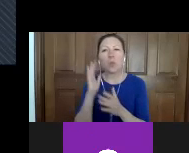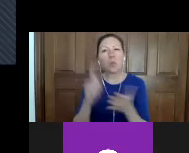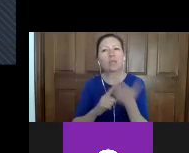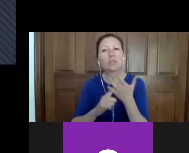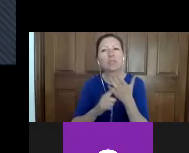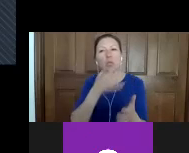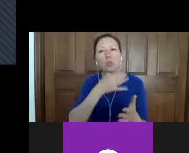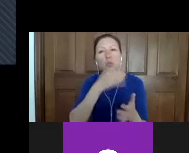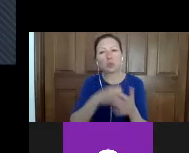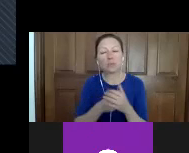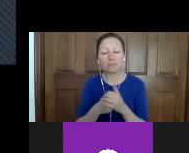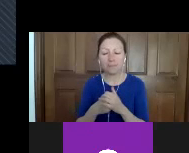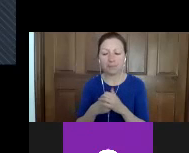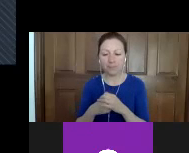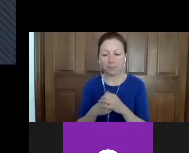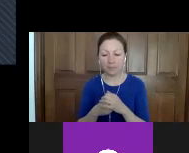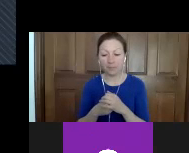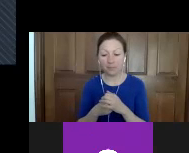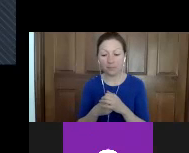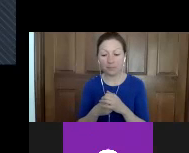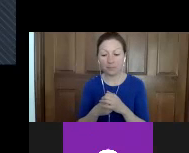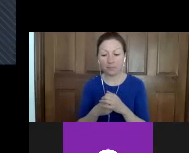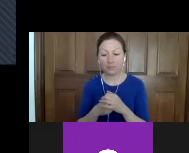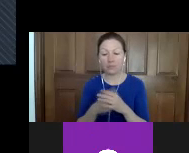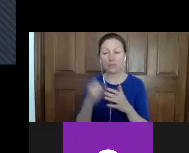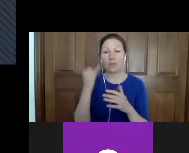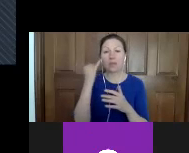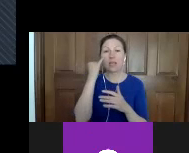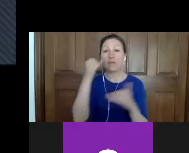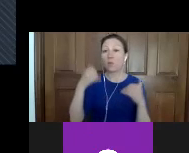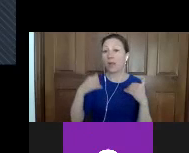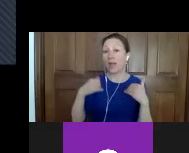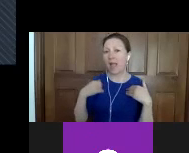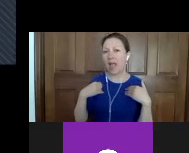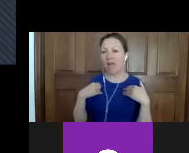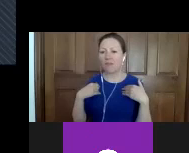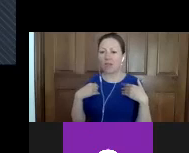If you have gaps in your work history because of disability or in medical experience, medical